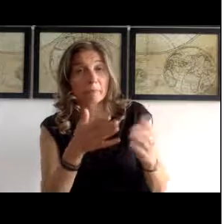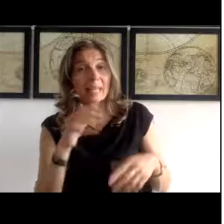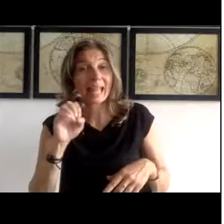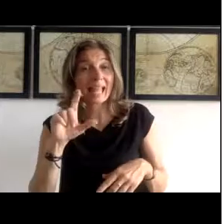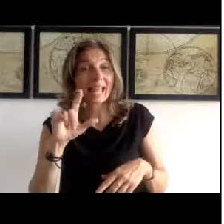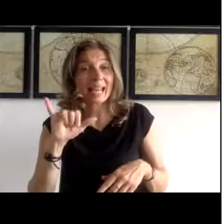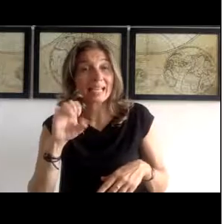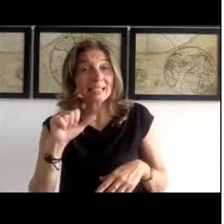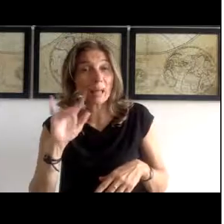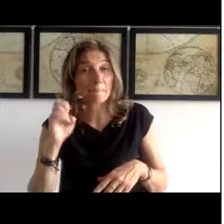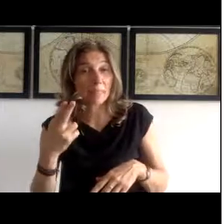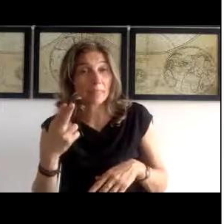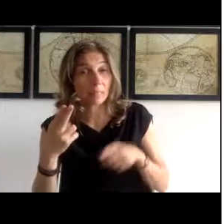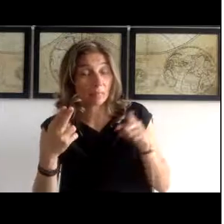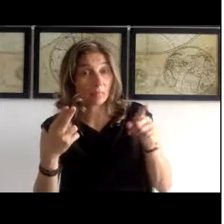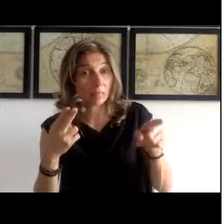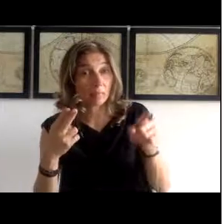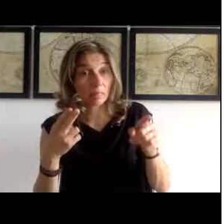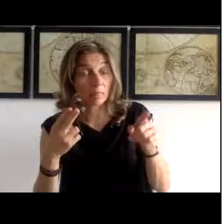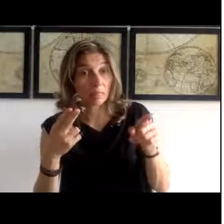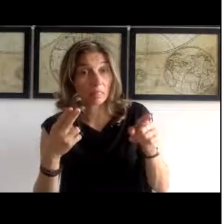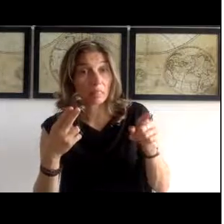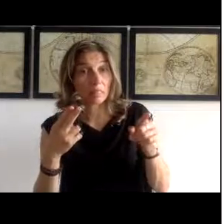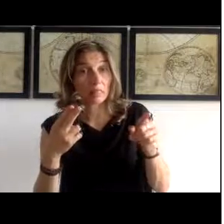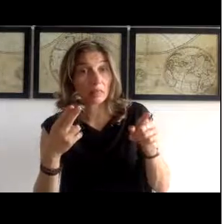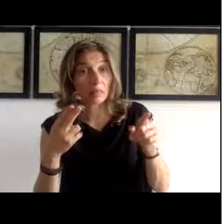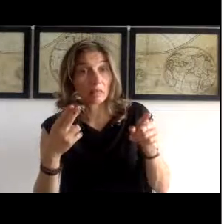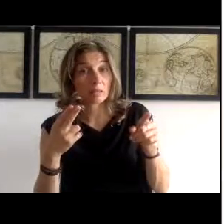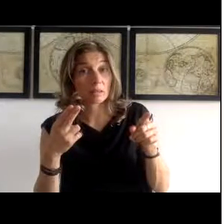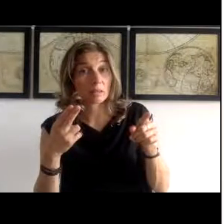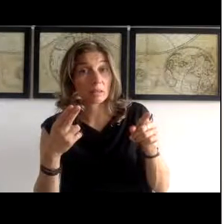My name is Virginia Lozalo. I'm 23 years old. I'm from Spain.